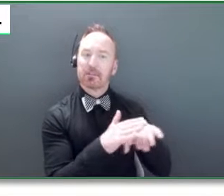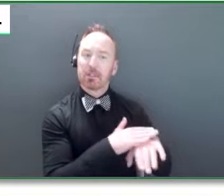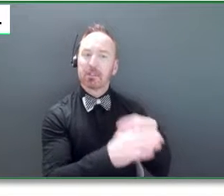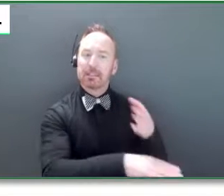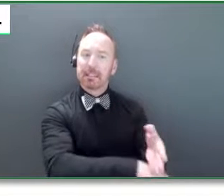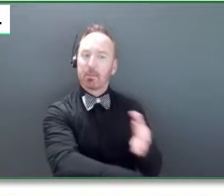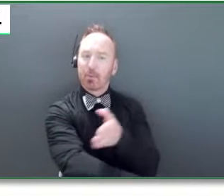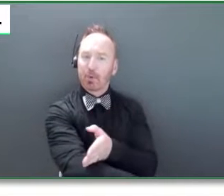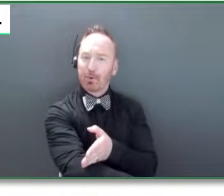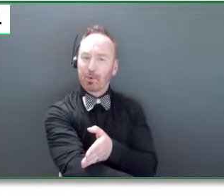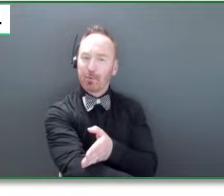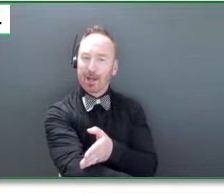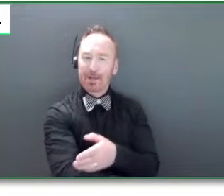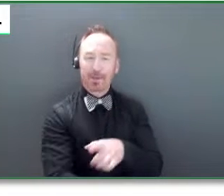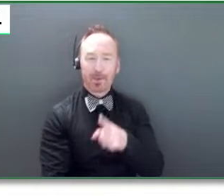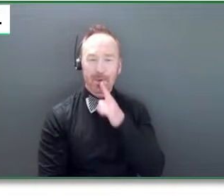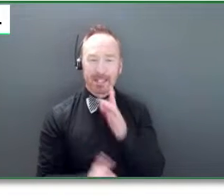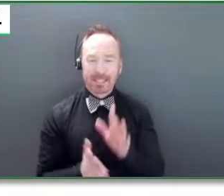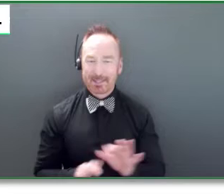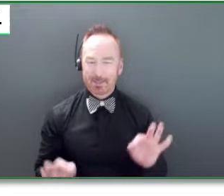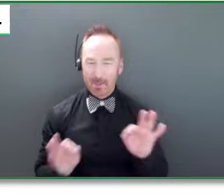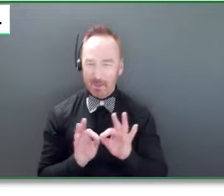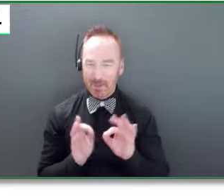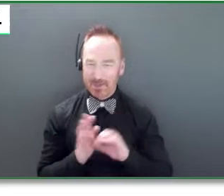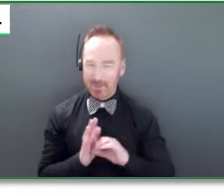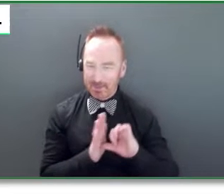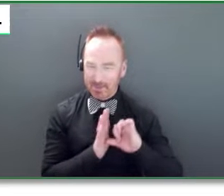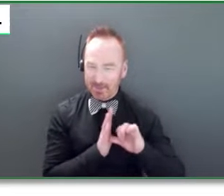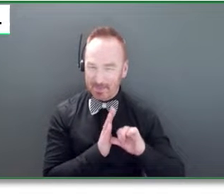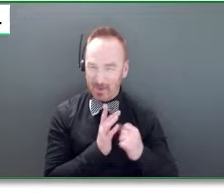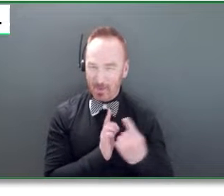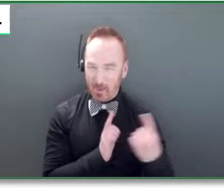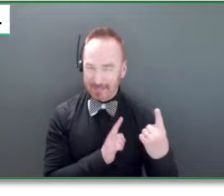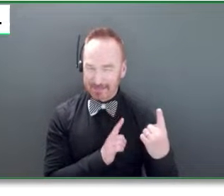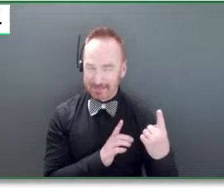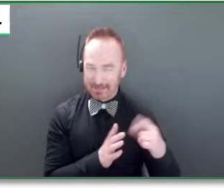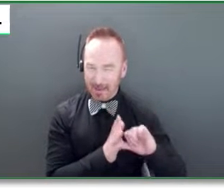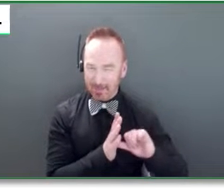as I think it's particularly important. So